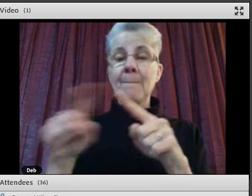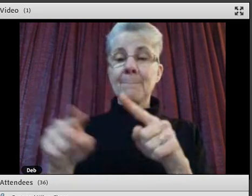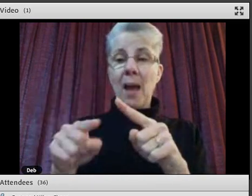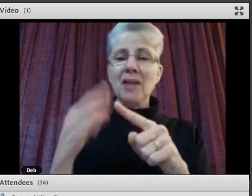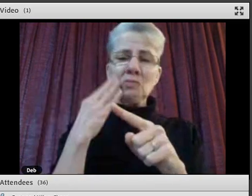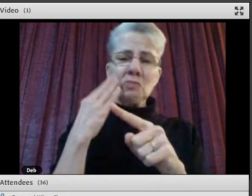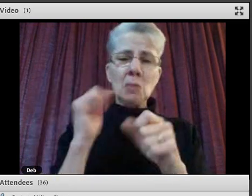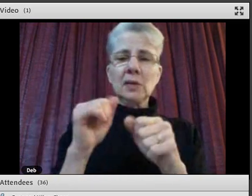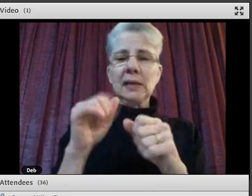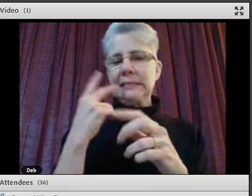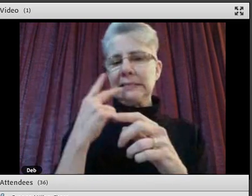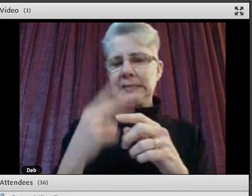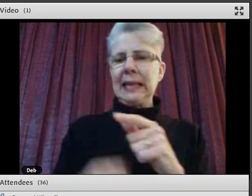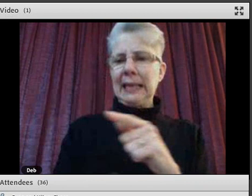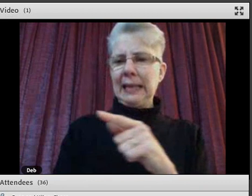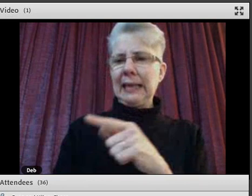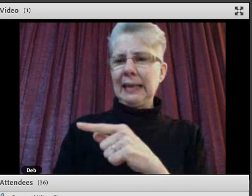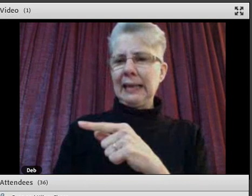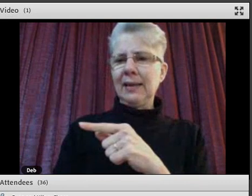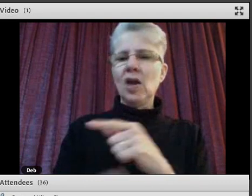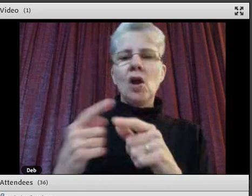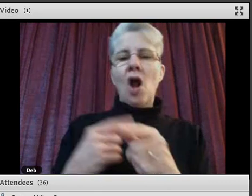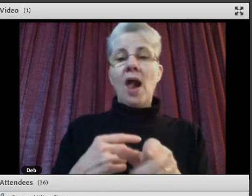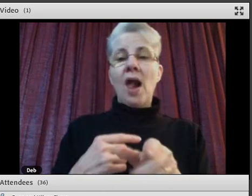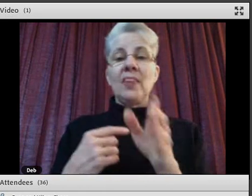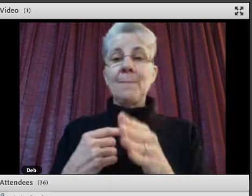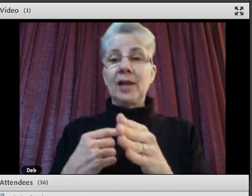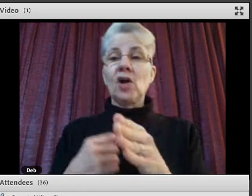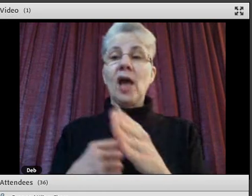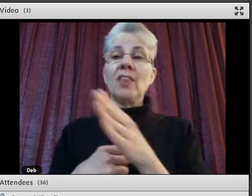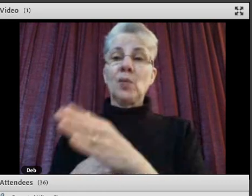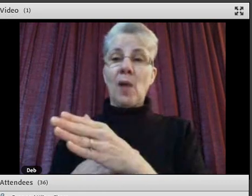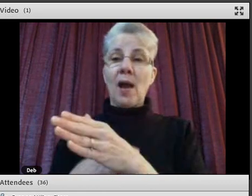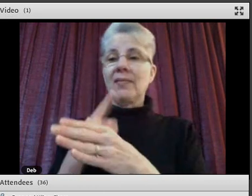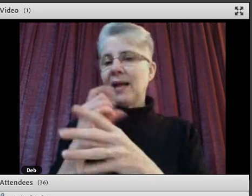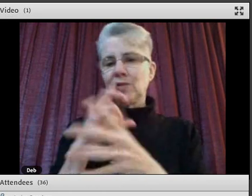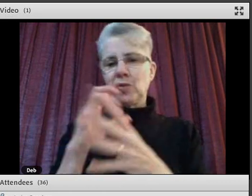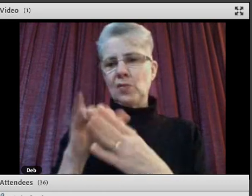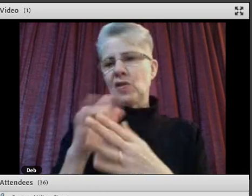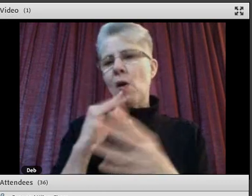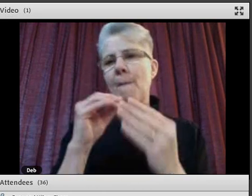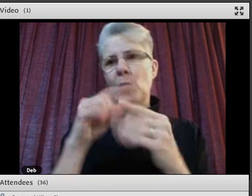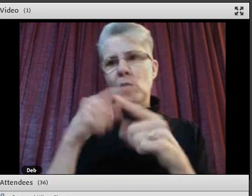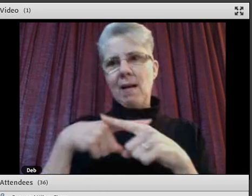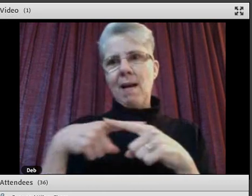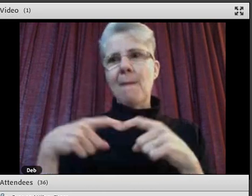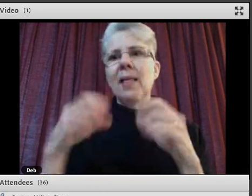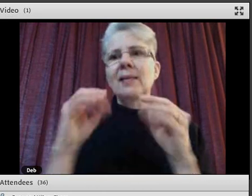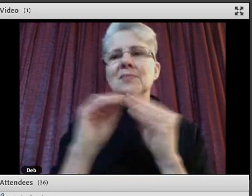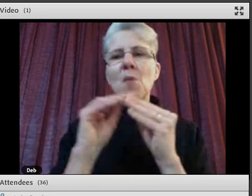But you can see in the middle and the right -- we did not do those -- they are much more complex.